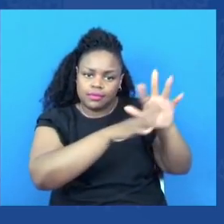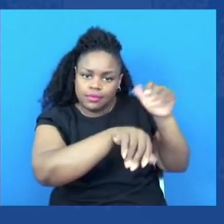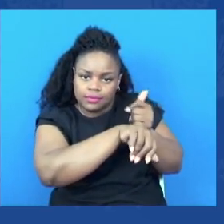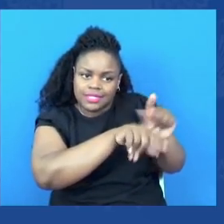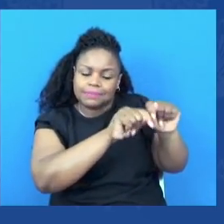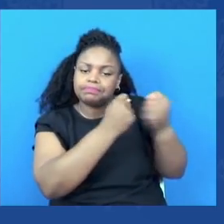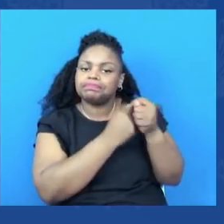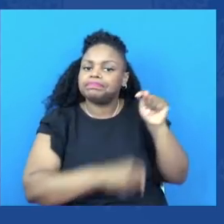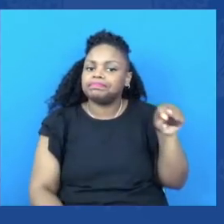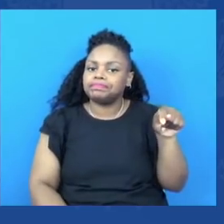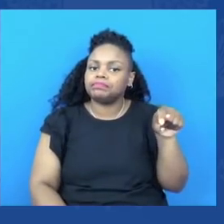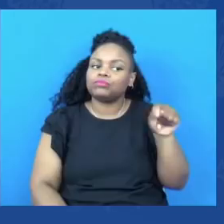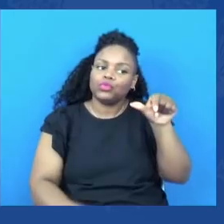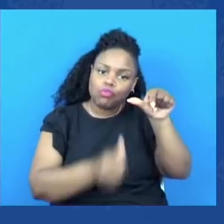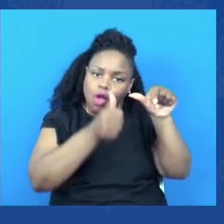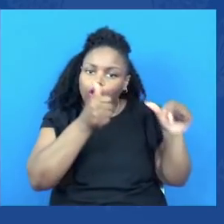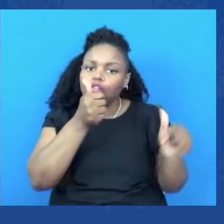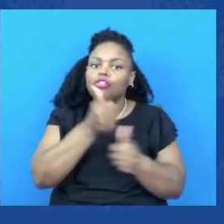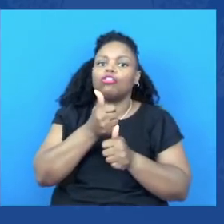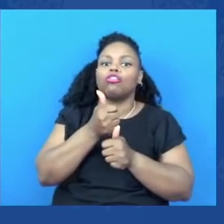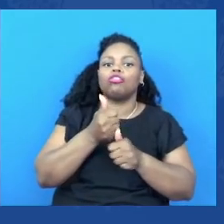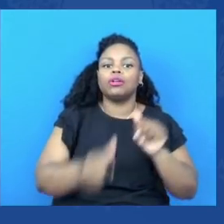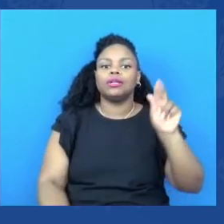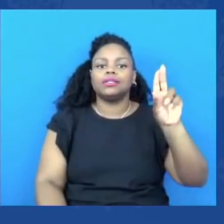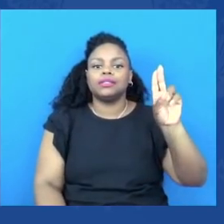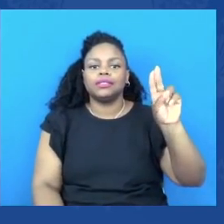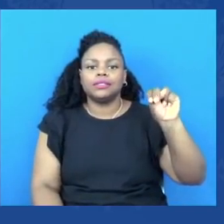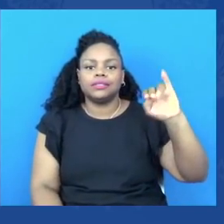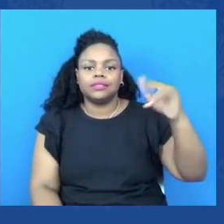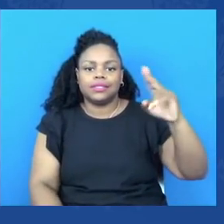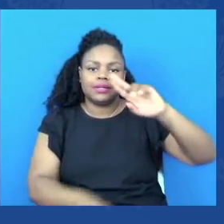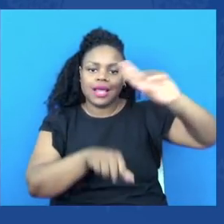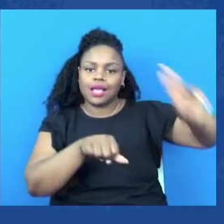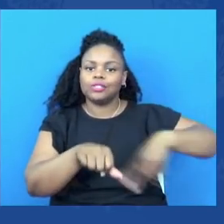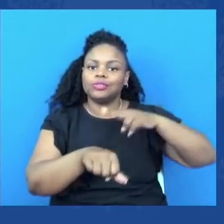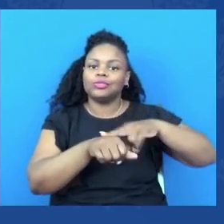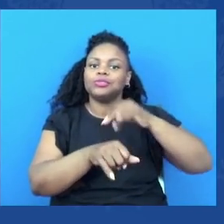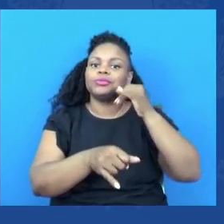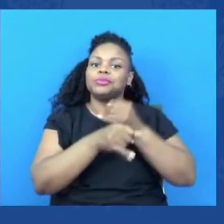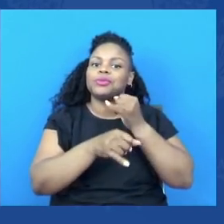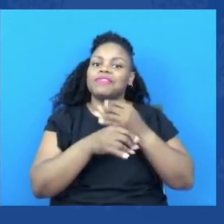called "Advanced Research Project Agency" -- ARPA-H -- like DARPA --